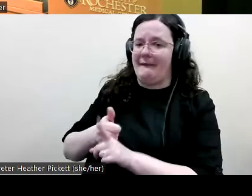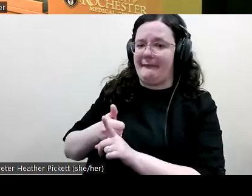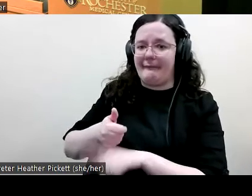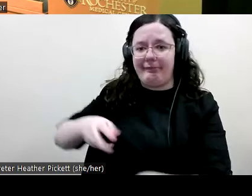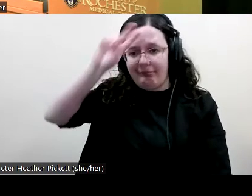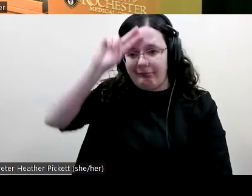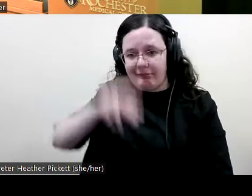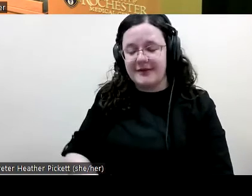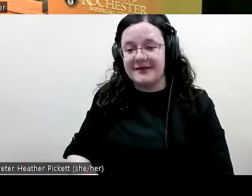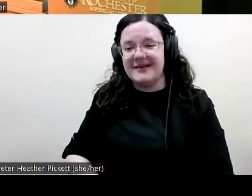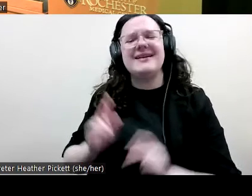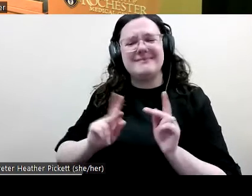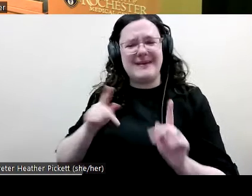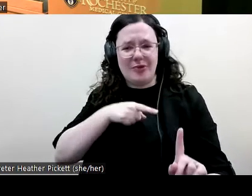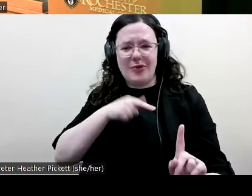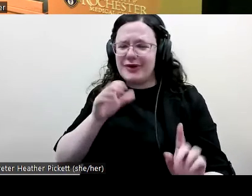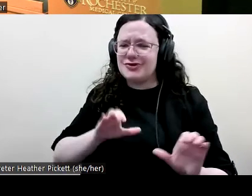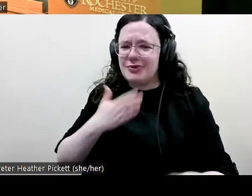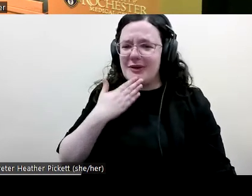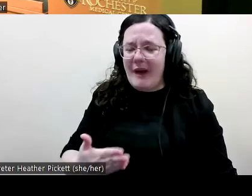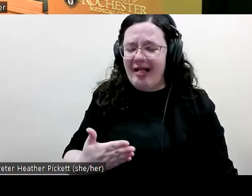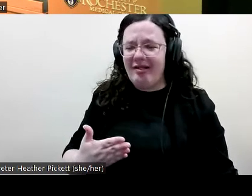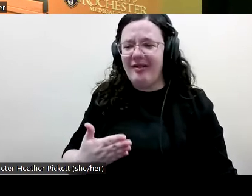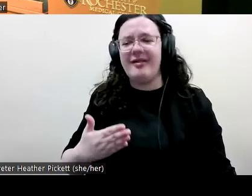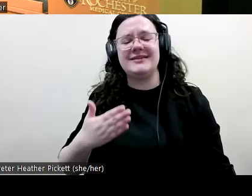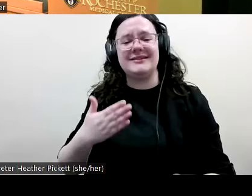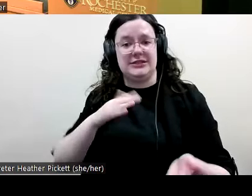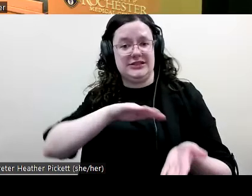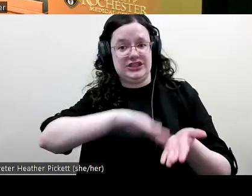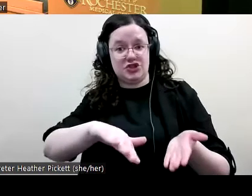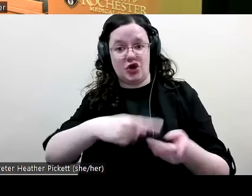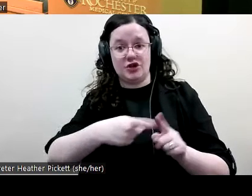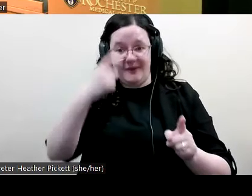when they're not doing well and I think there's generally a lack of understanding of the impact